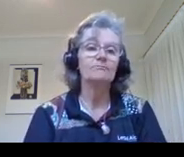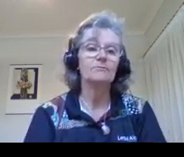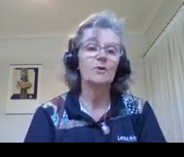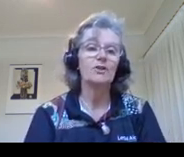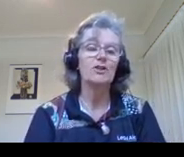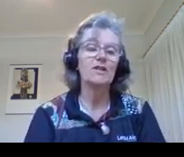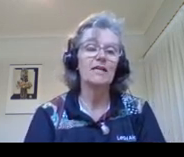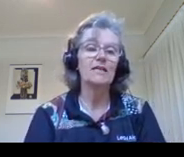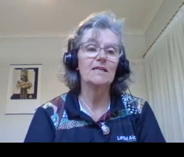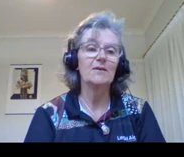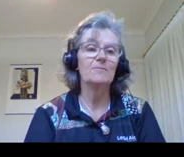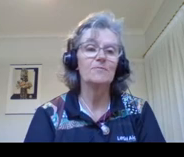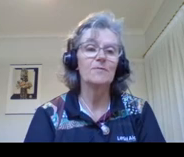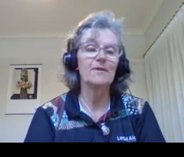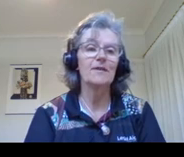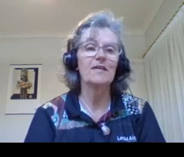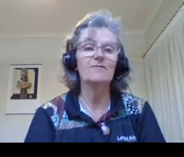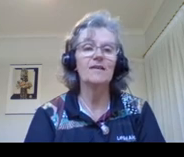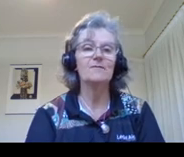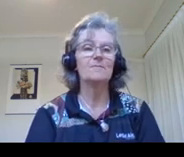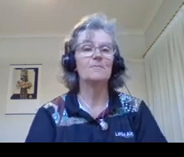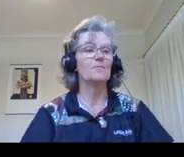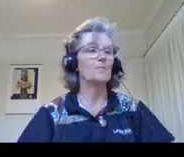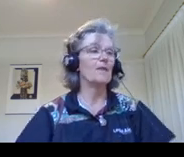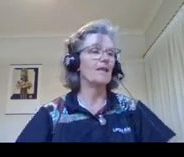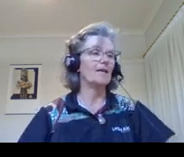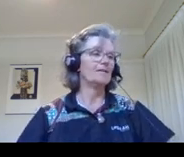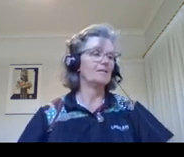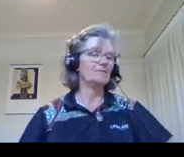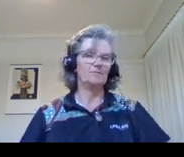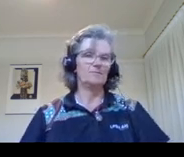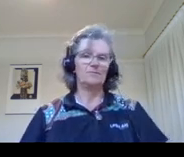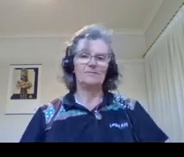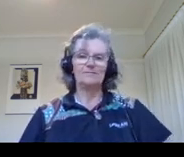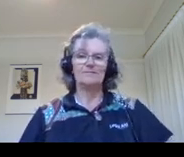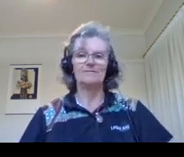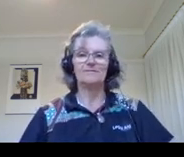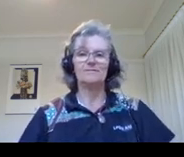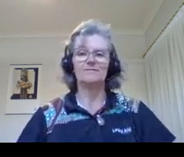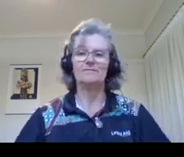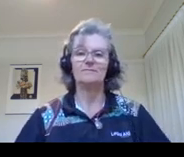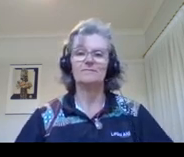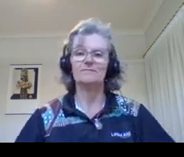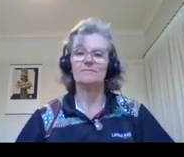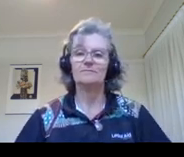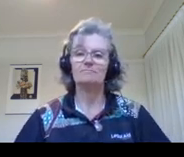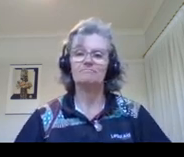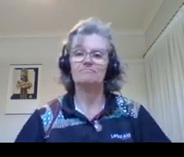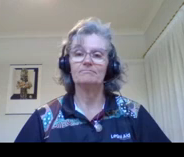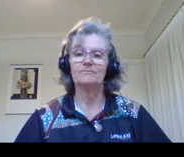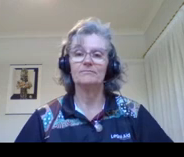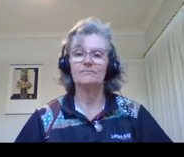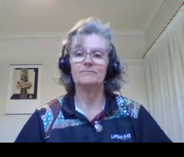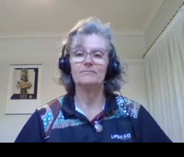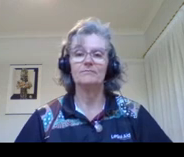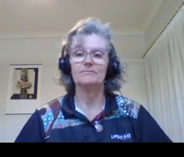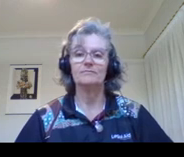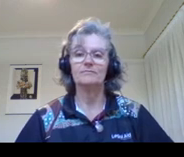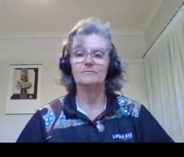what do you think Lydia yeah Finn I mean as a practical suggestion I know the feeling that